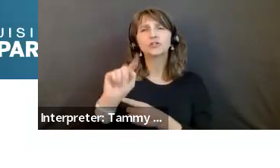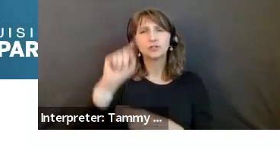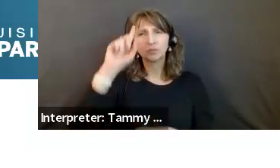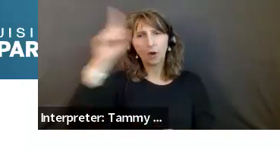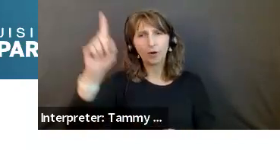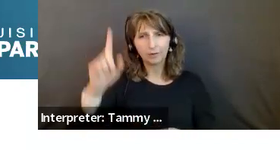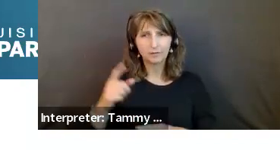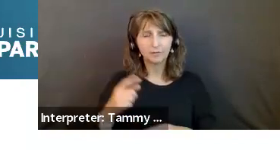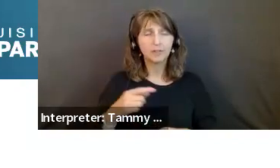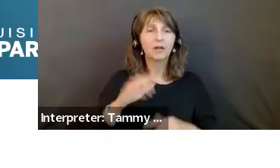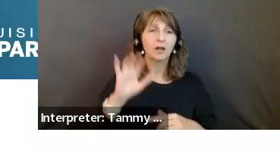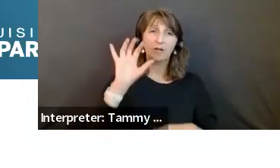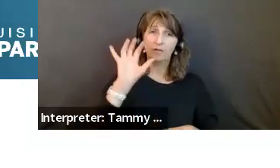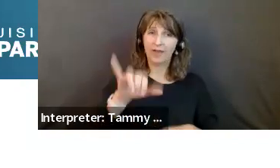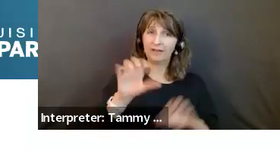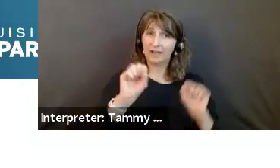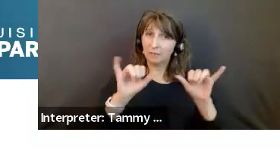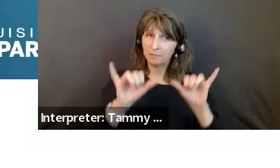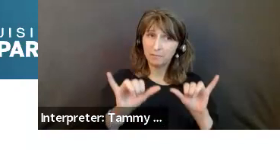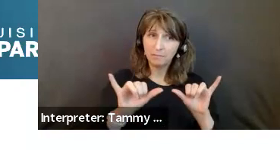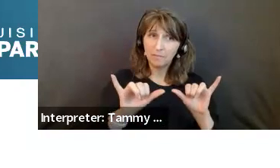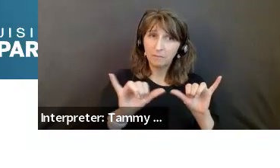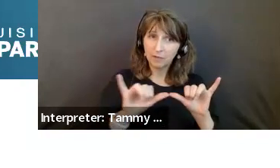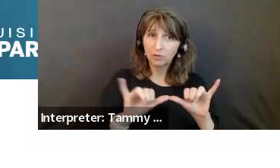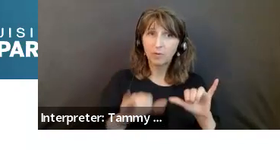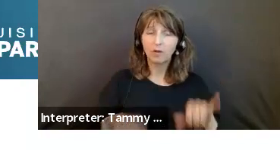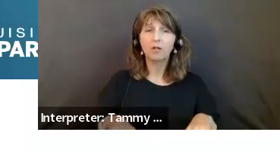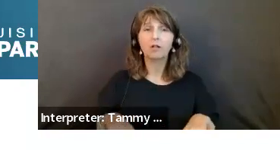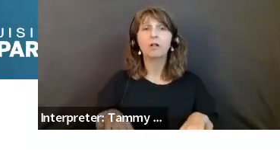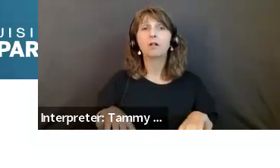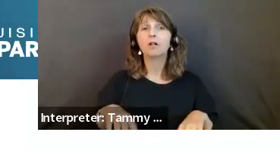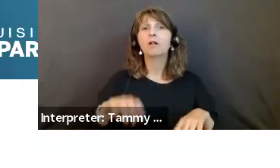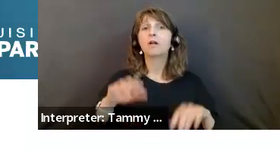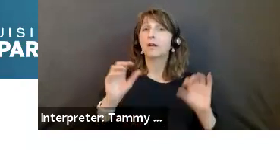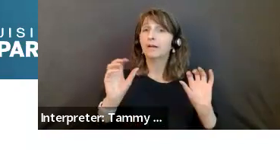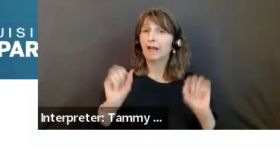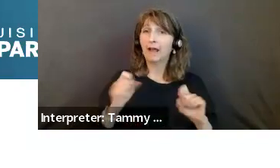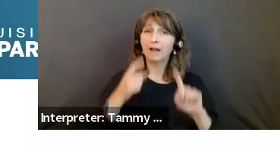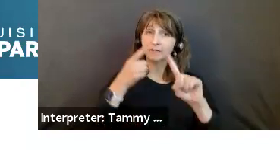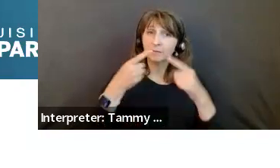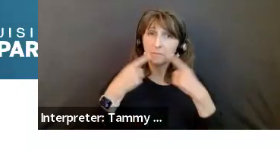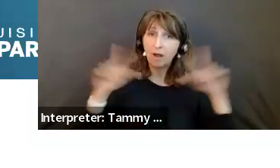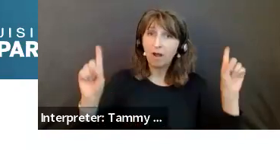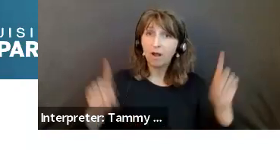Or the objectives relevant to the goal? We don't want to have a goal. That is totally separate from the objective.